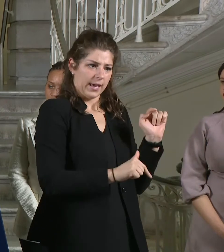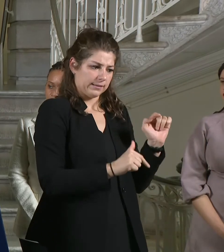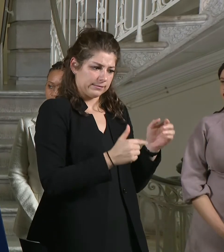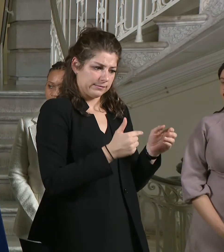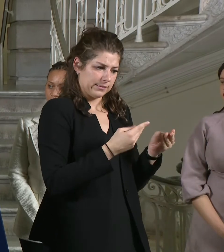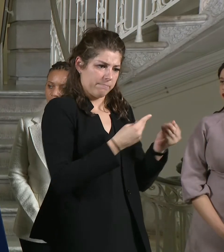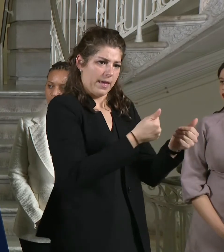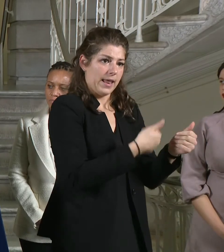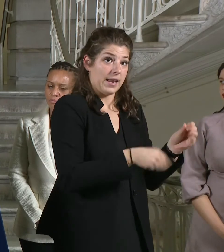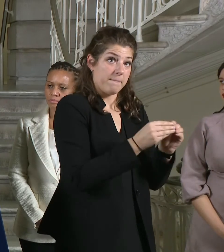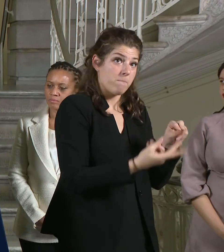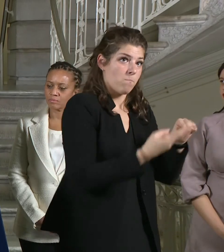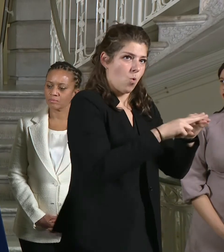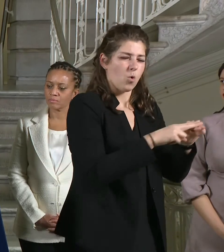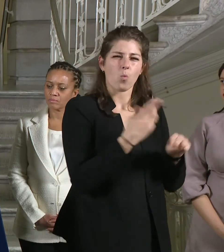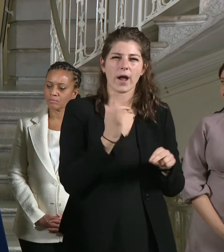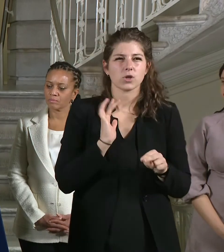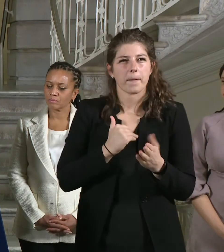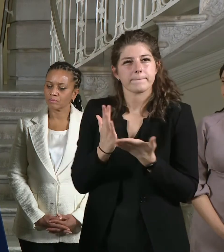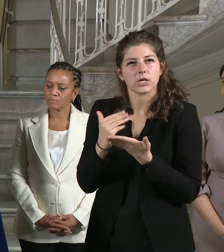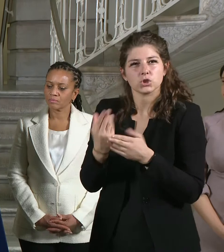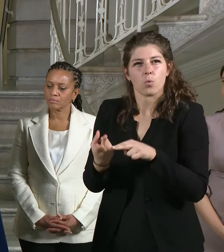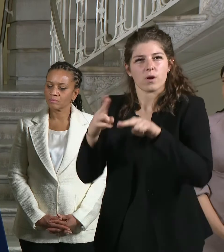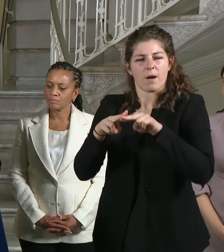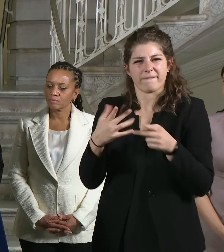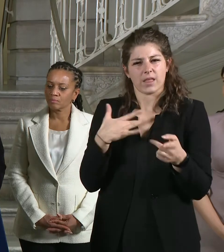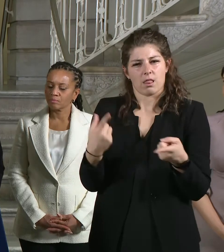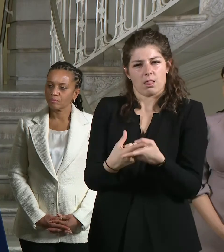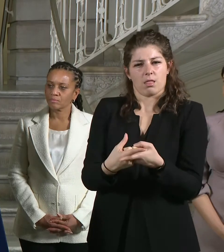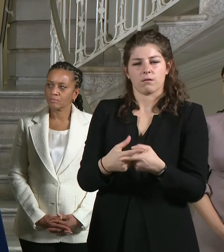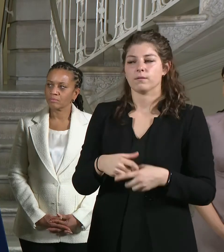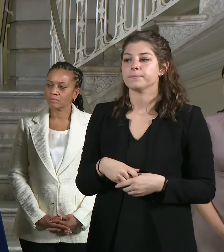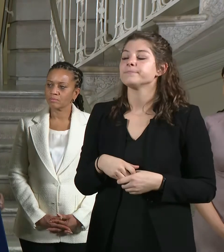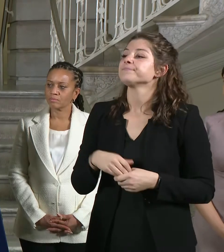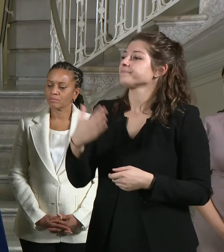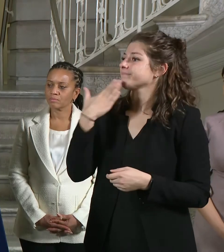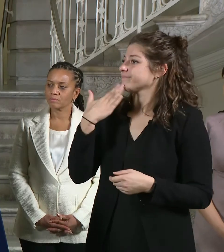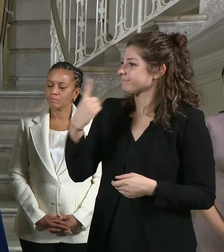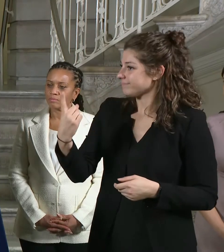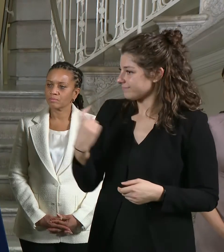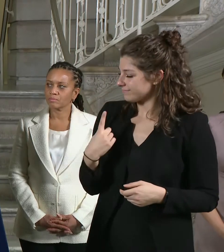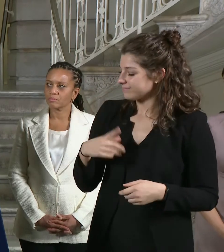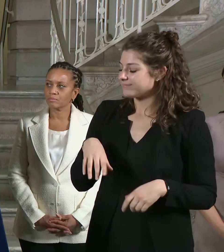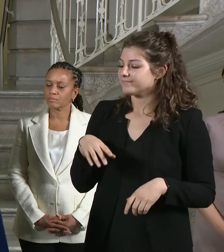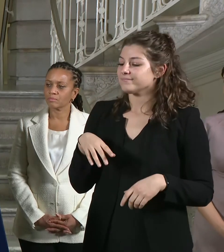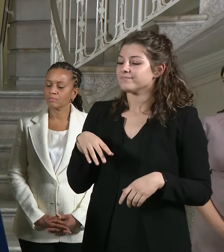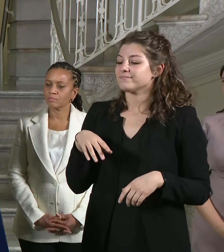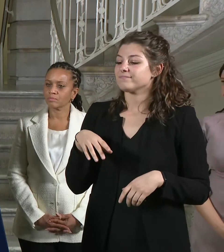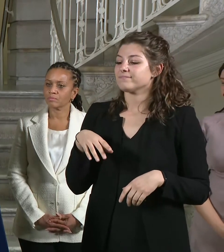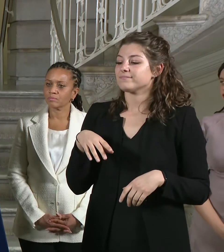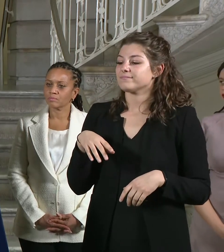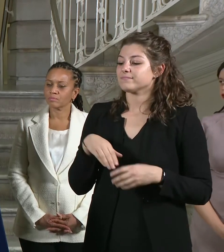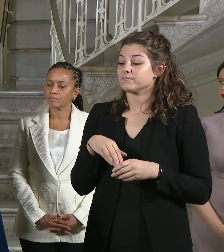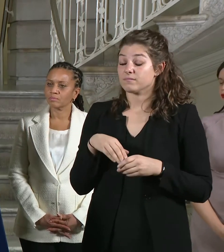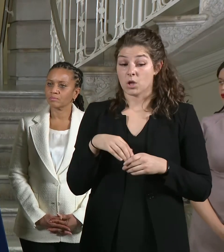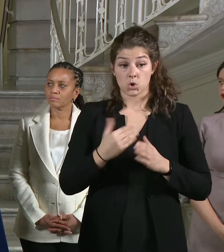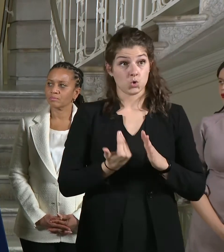JUST PLAIN WHY